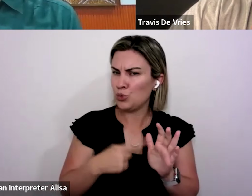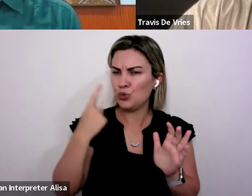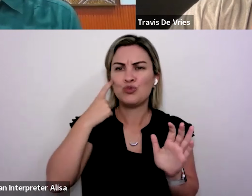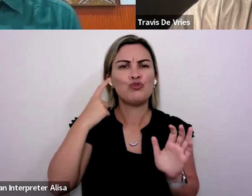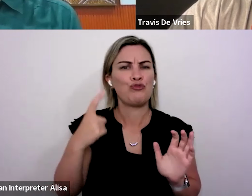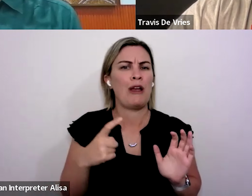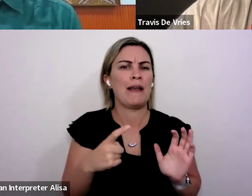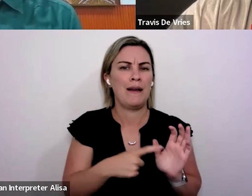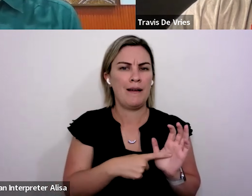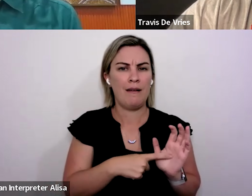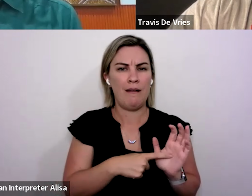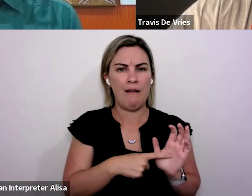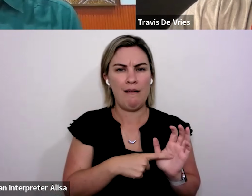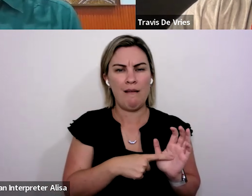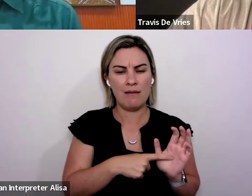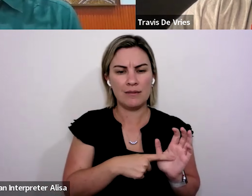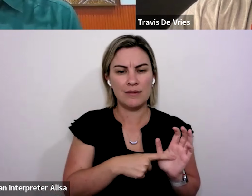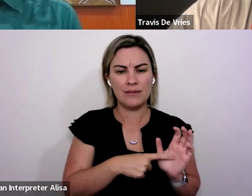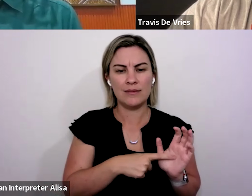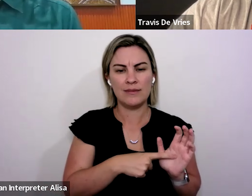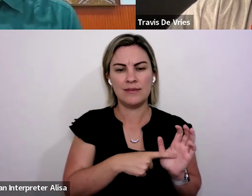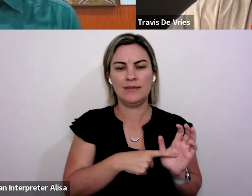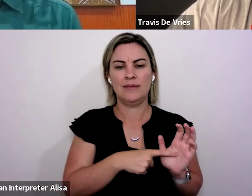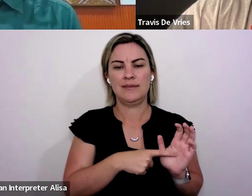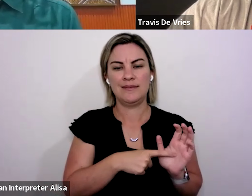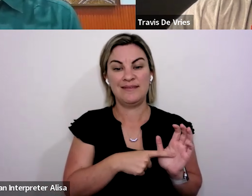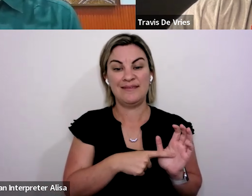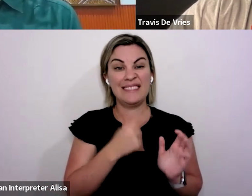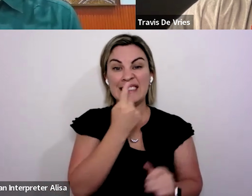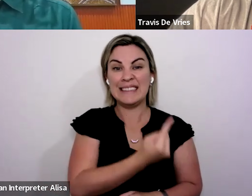that every project is different.